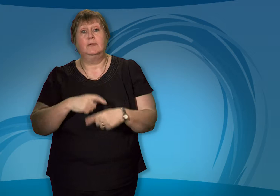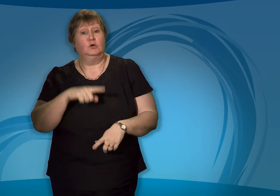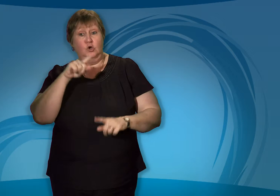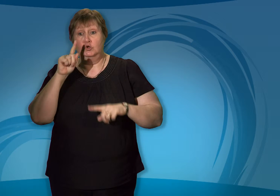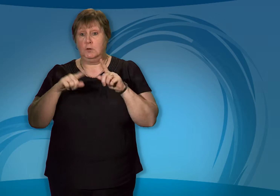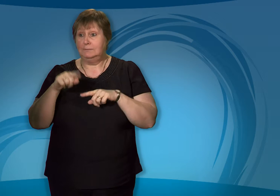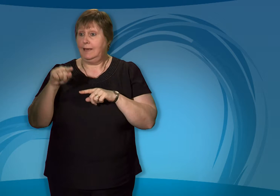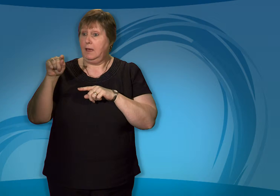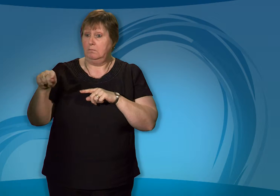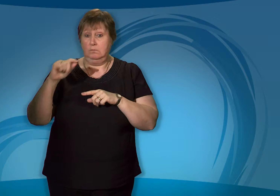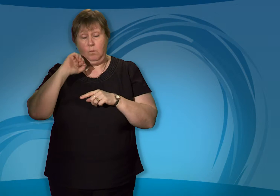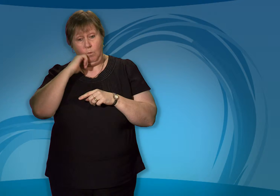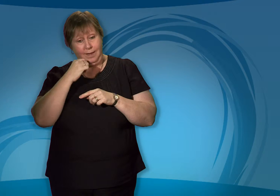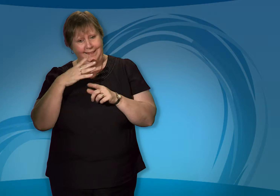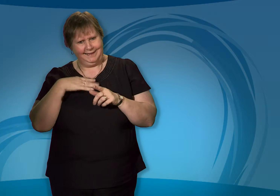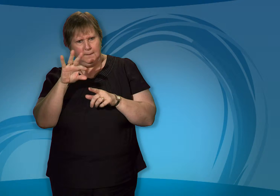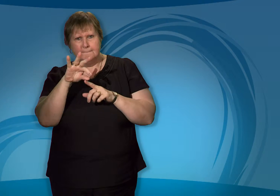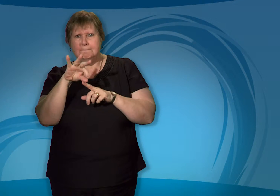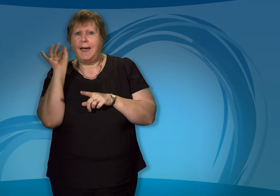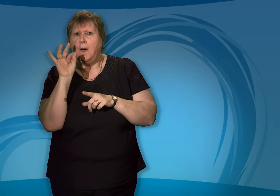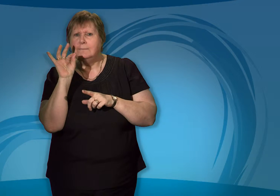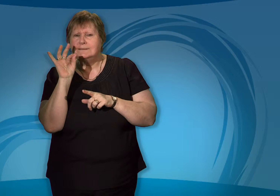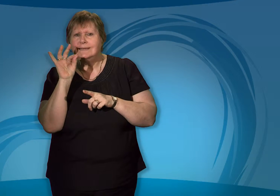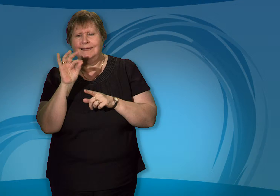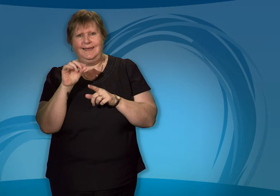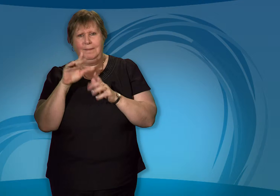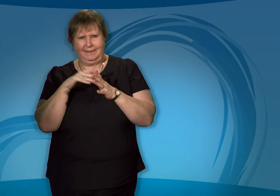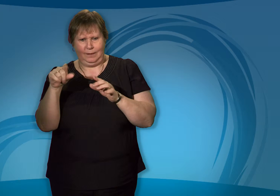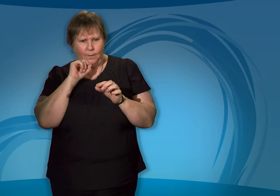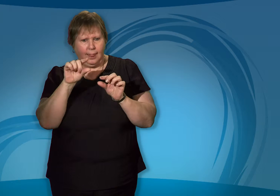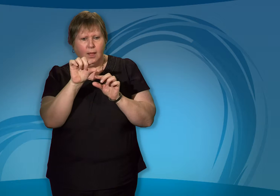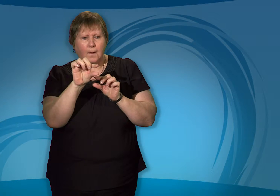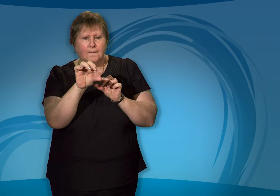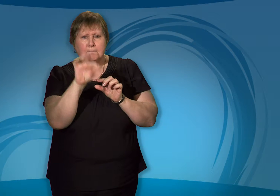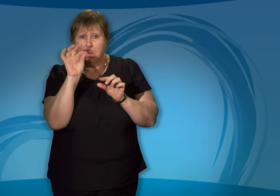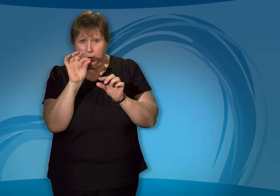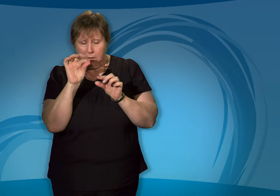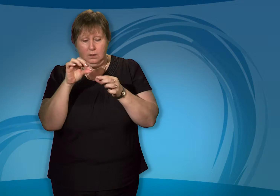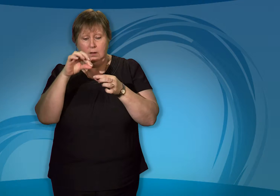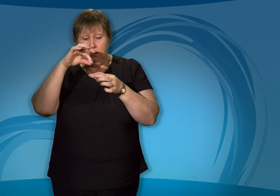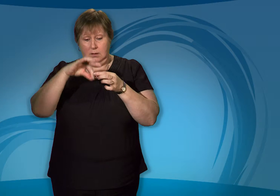Sometimes the doctor or nurse may need to take a biopsy (a small piece of tissue is removed